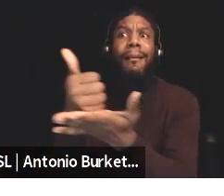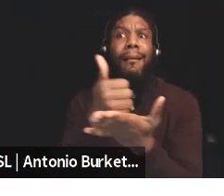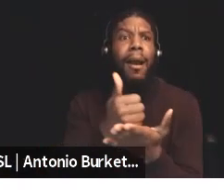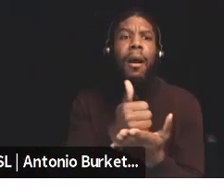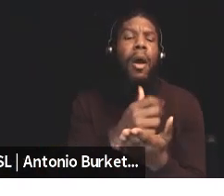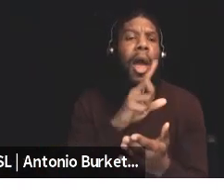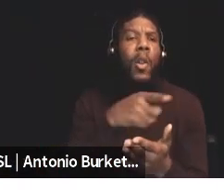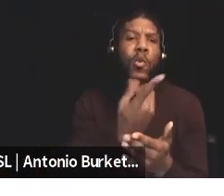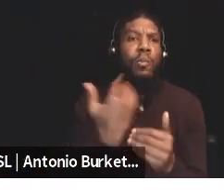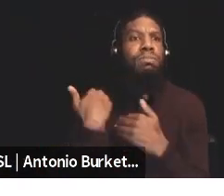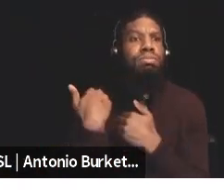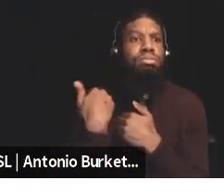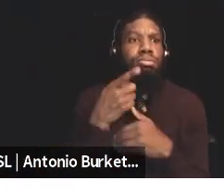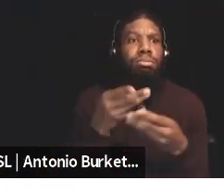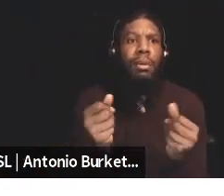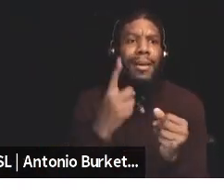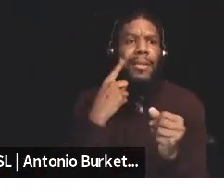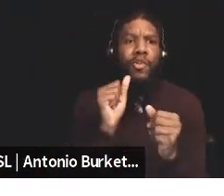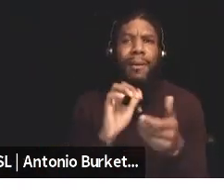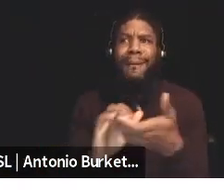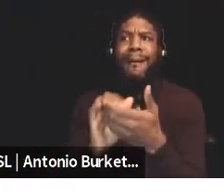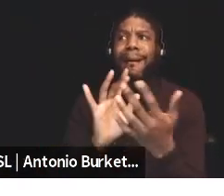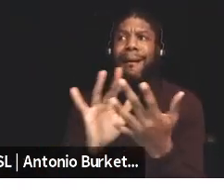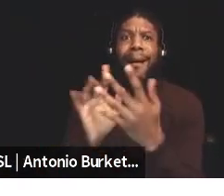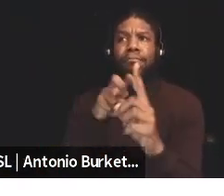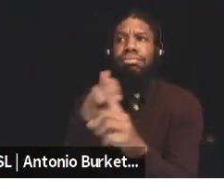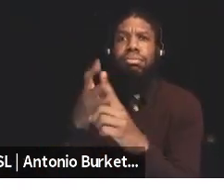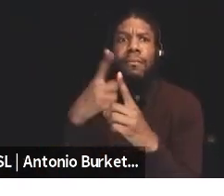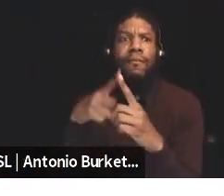I think, a great approach well. [Bri, Moderator]